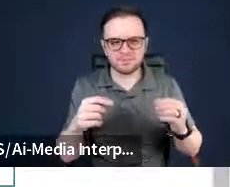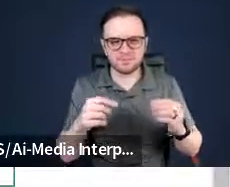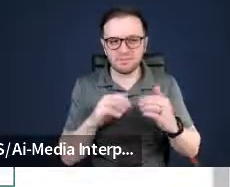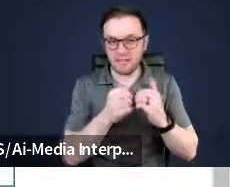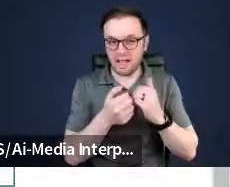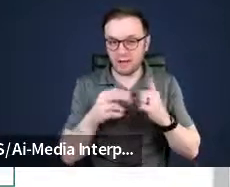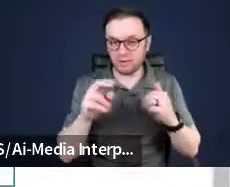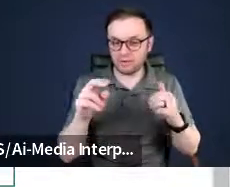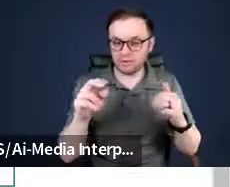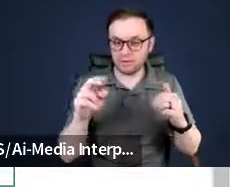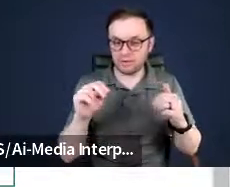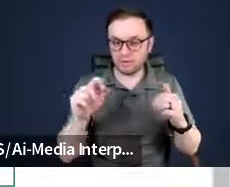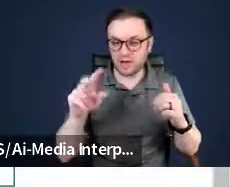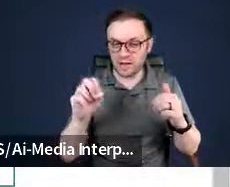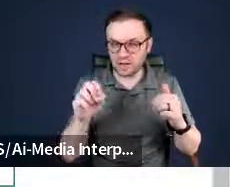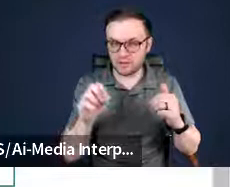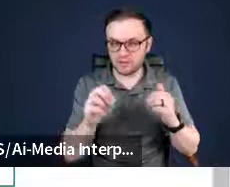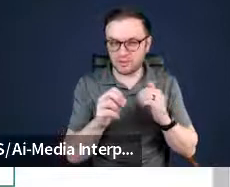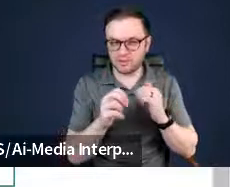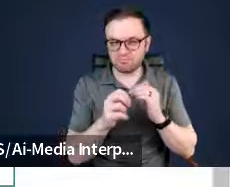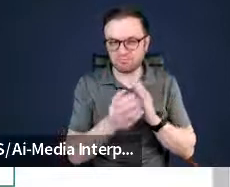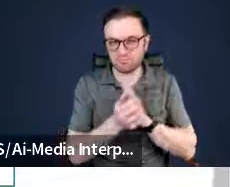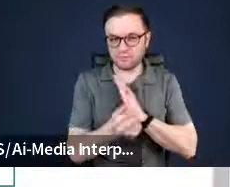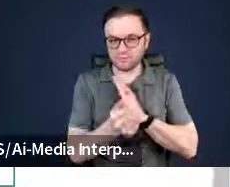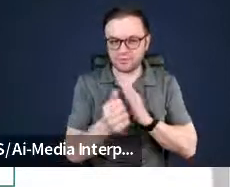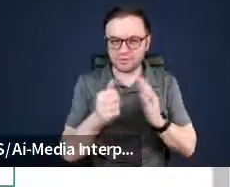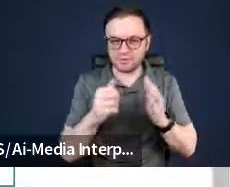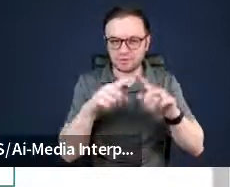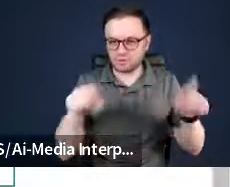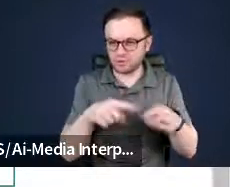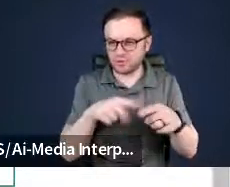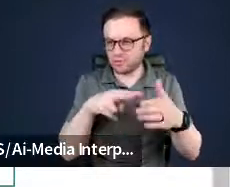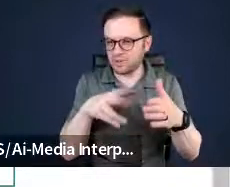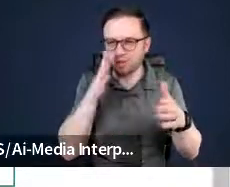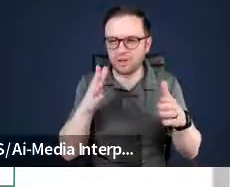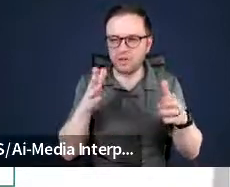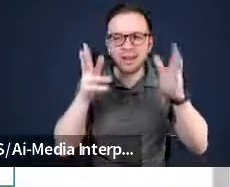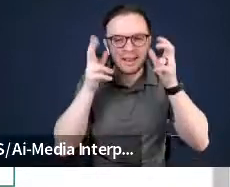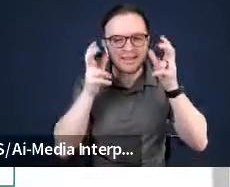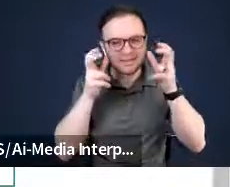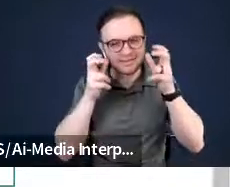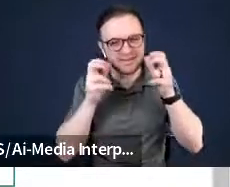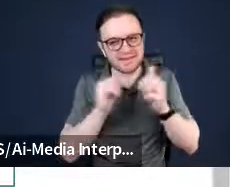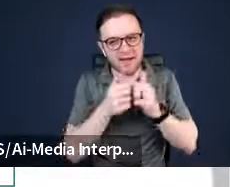so you can hear a little bit about how a native proficient screenreader user will typically listen to their screenreader